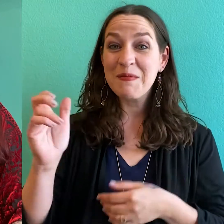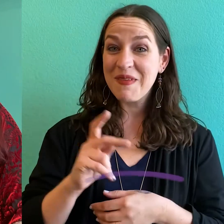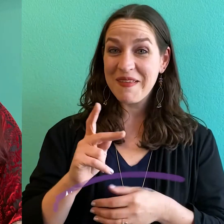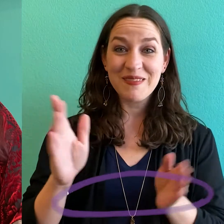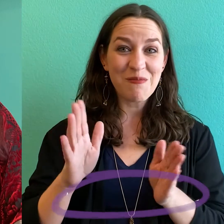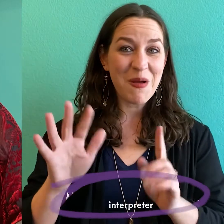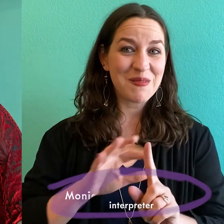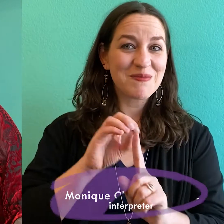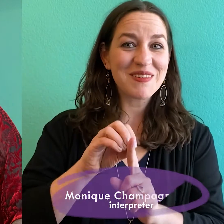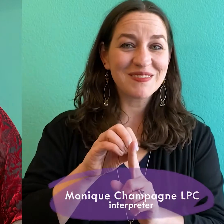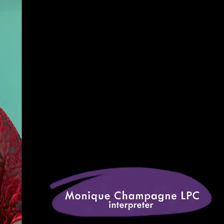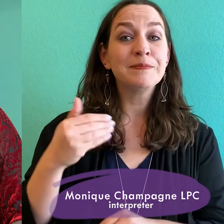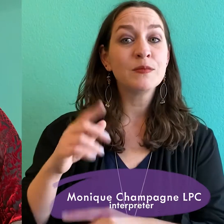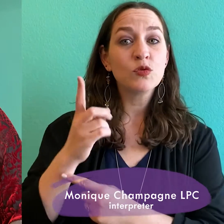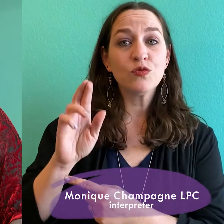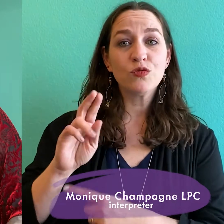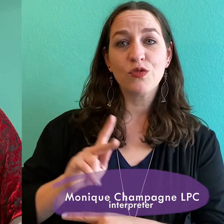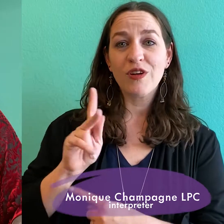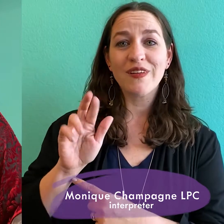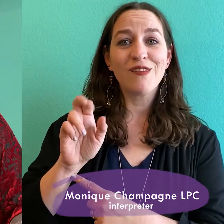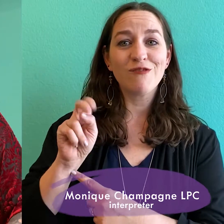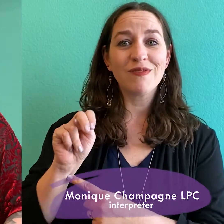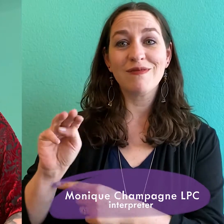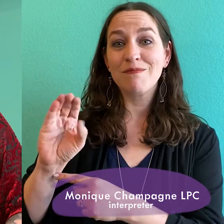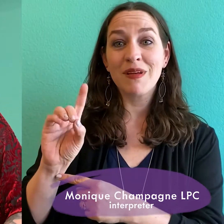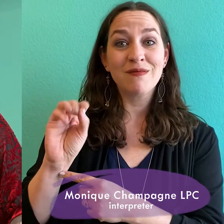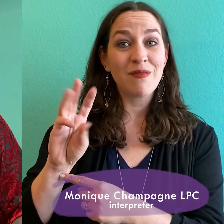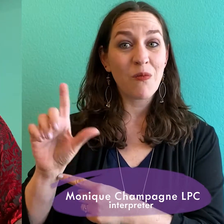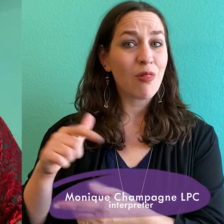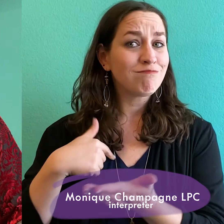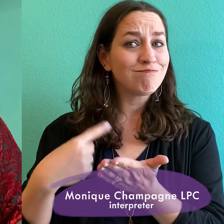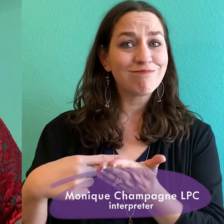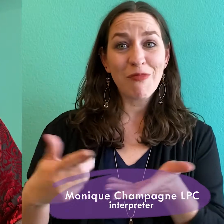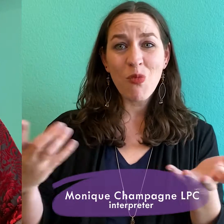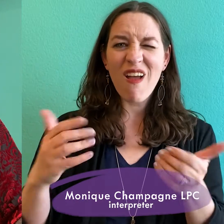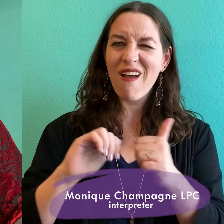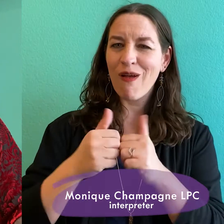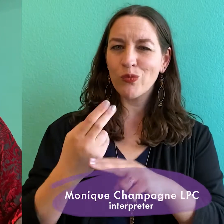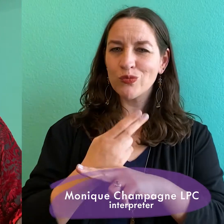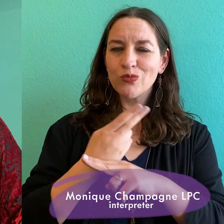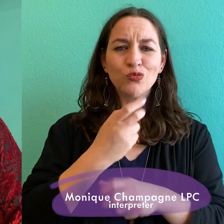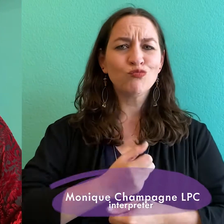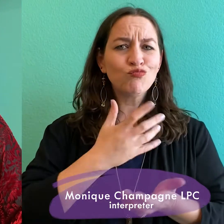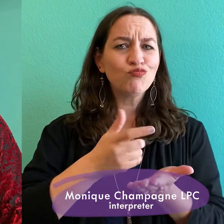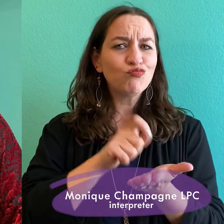Hi everybody, and welcome back to another episode of Small Bites. My name is Dr. Karen McDowell, and I'm here today to talk to you about using the journals